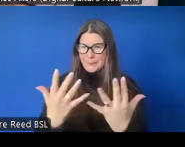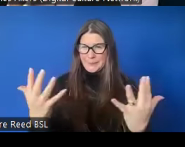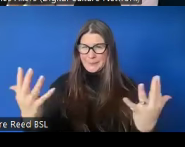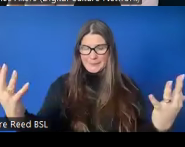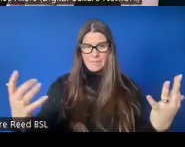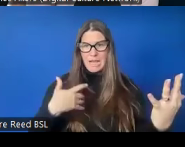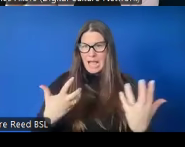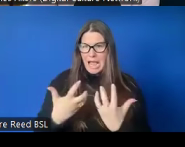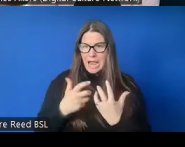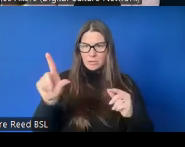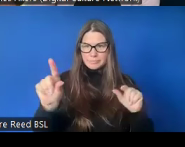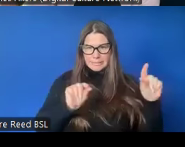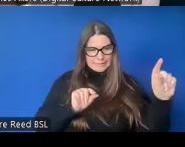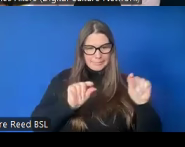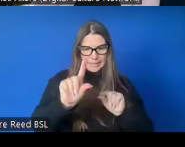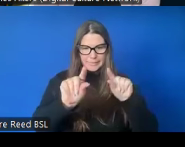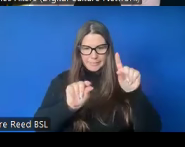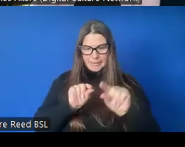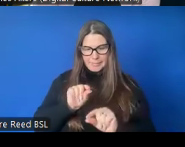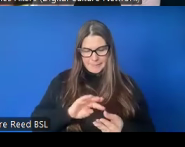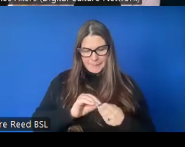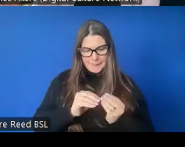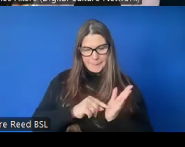or your funders or different people that you're working with in that way.